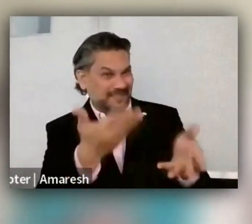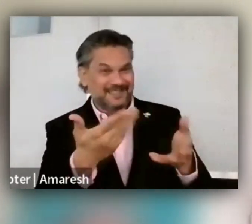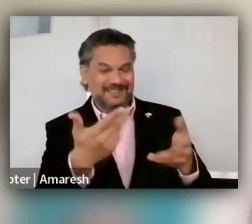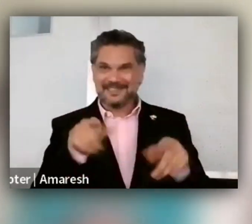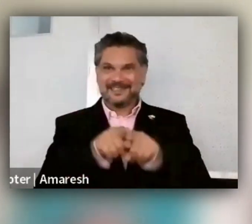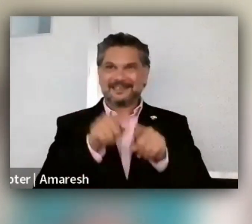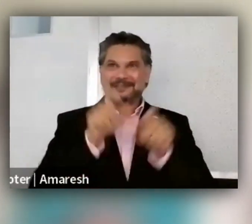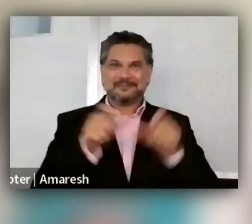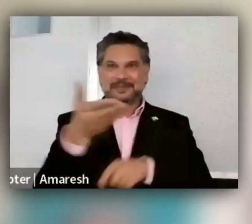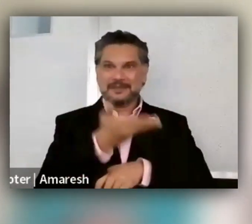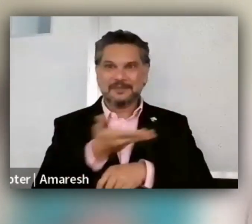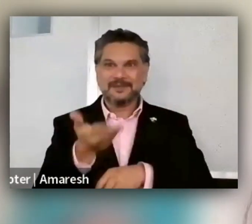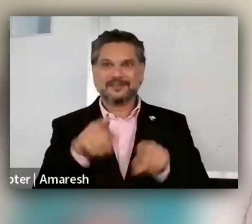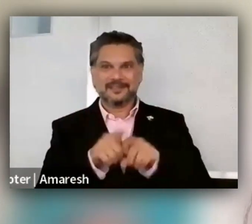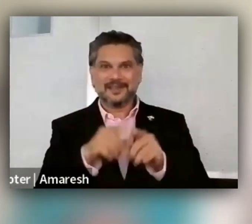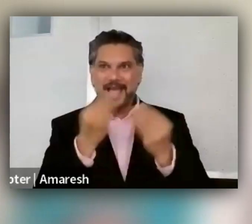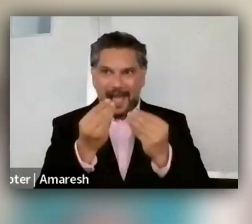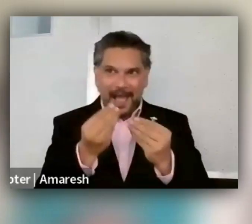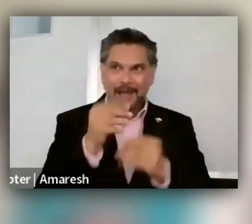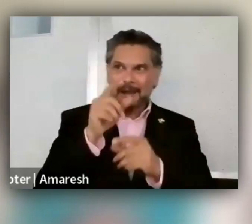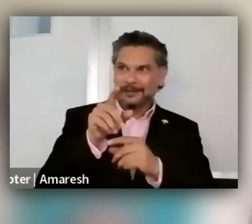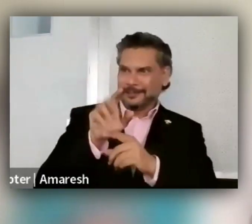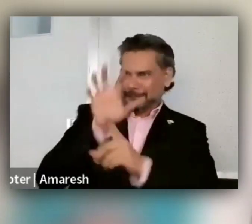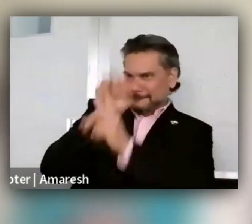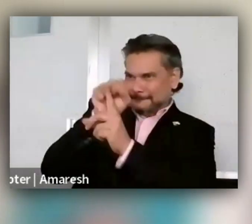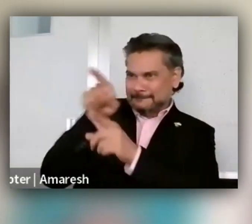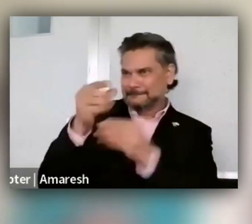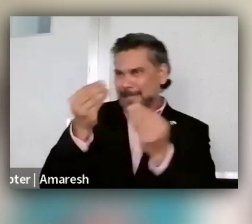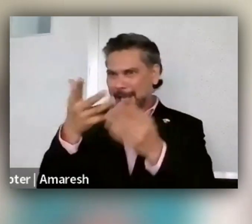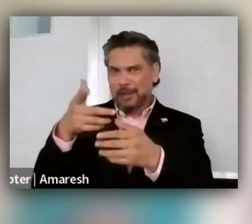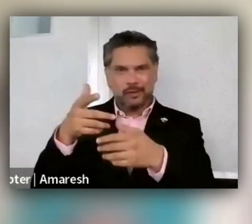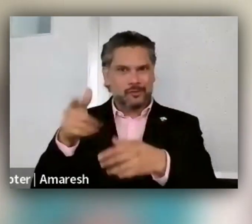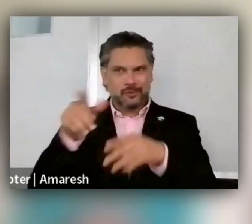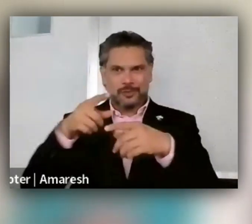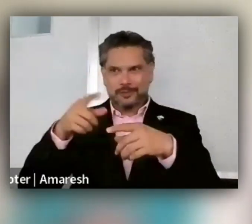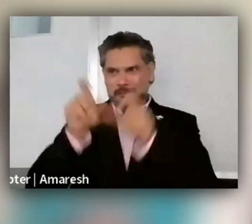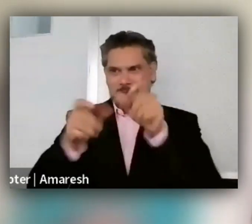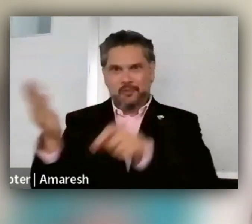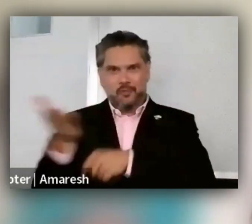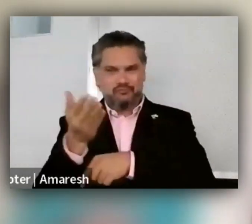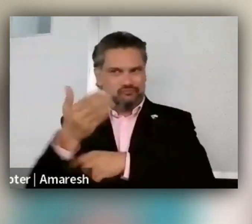Like you said, people don't have a good variety, even sighted people, on sensing the room.